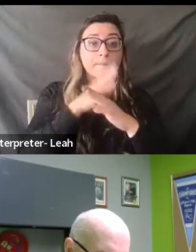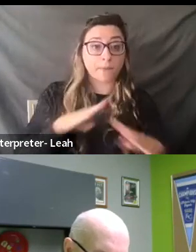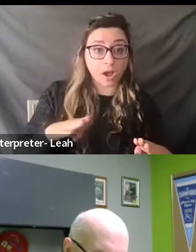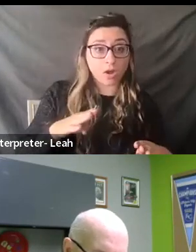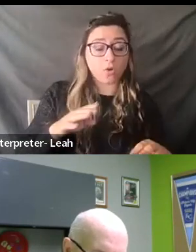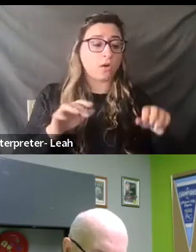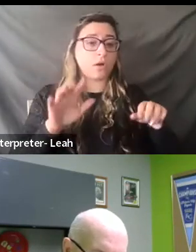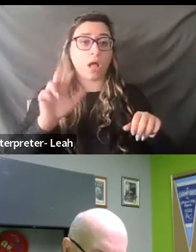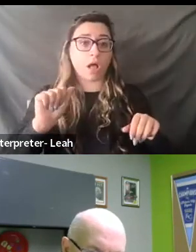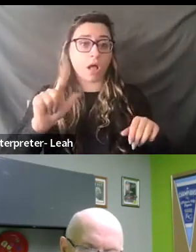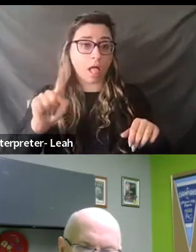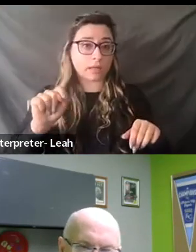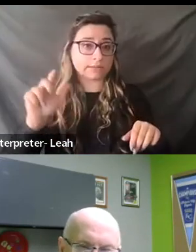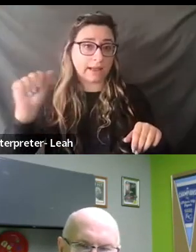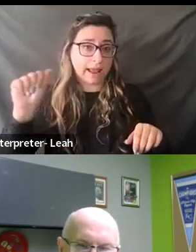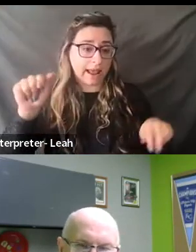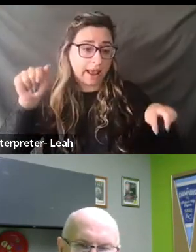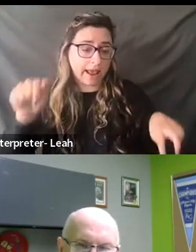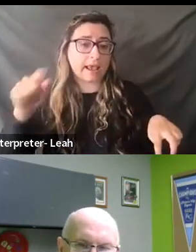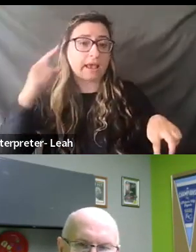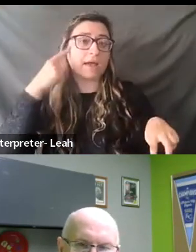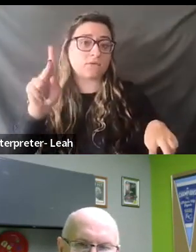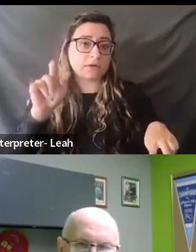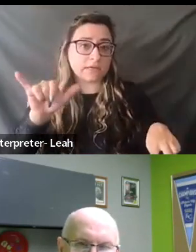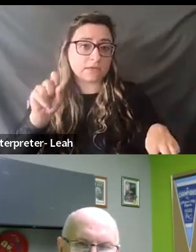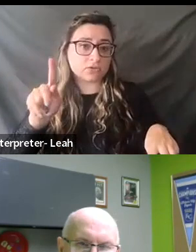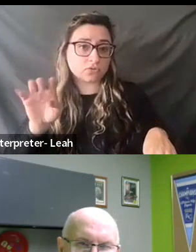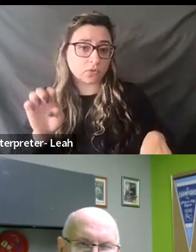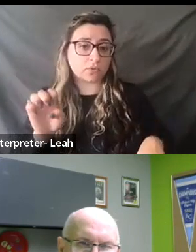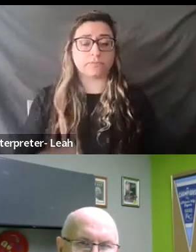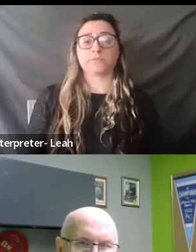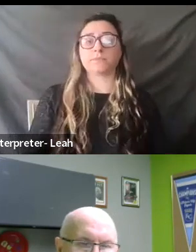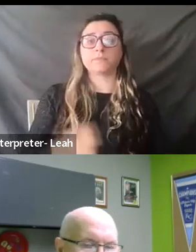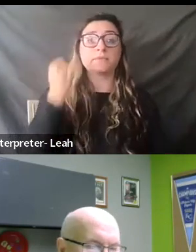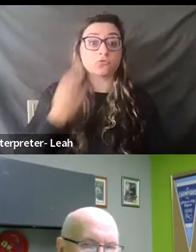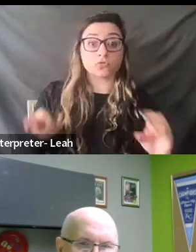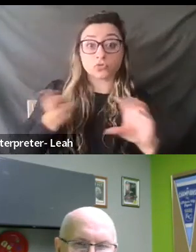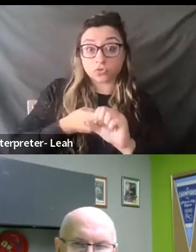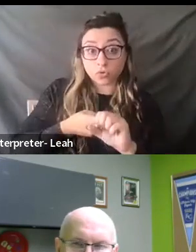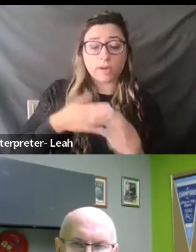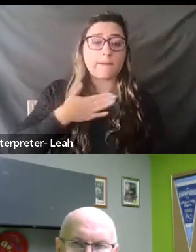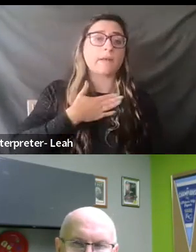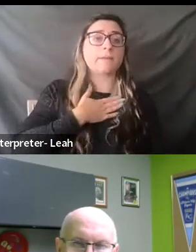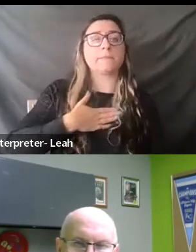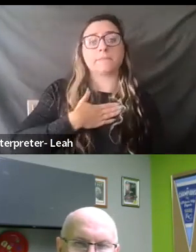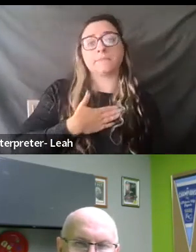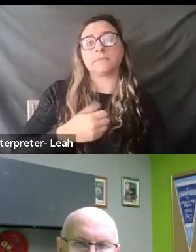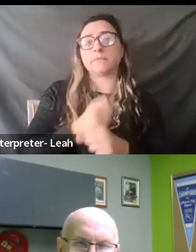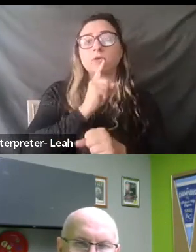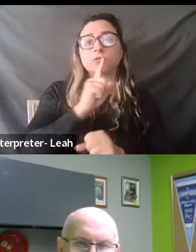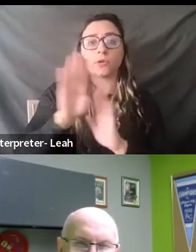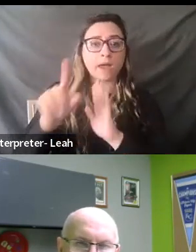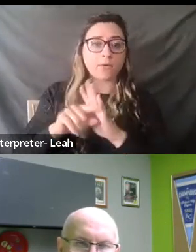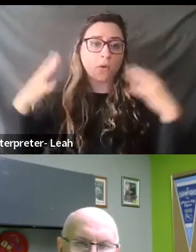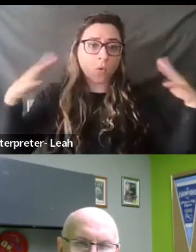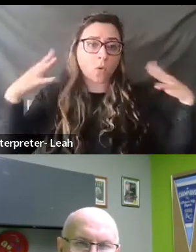For those of you on the phone today or using keystrokes, we ask that you press star, 9 or alt, y on your keypad to raise your hand and we will let you know when you can unmute.